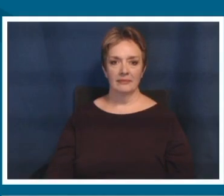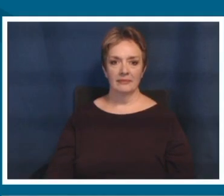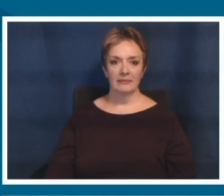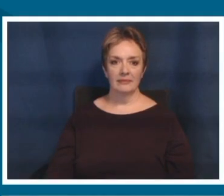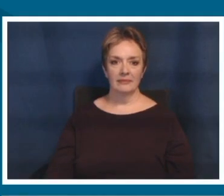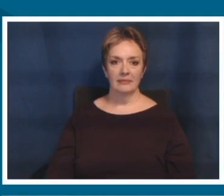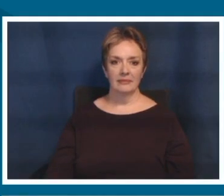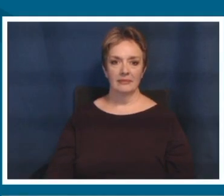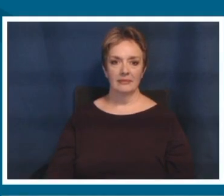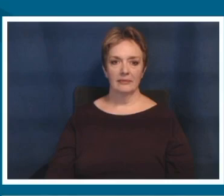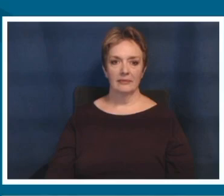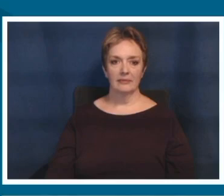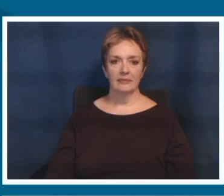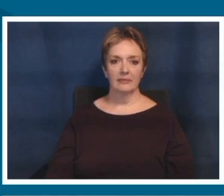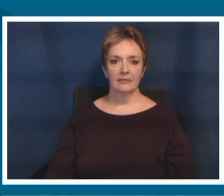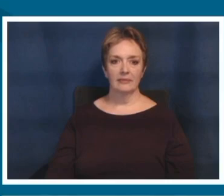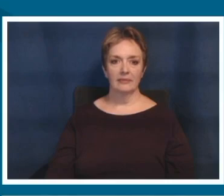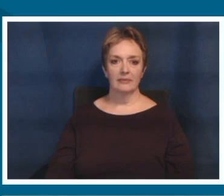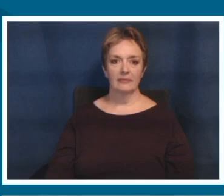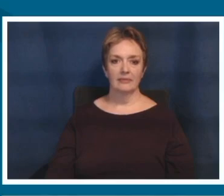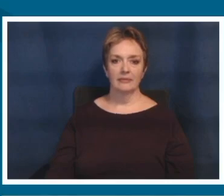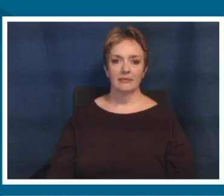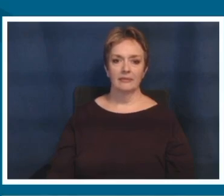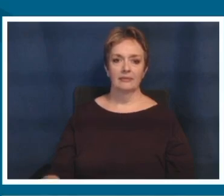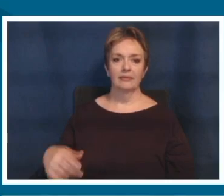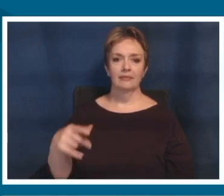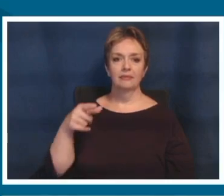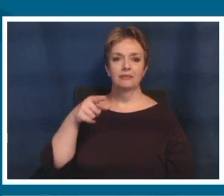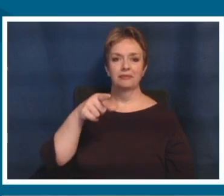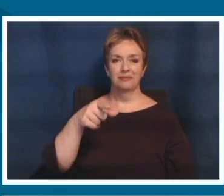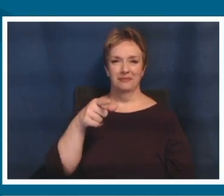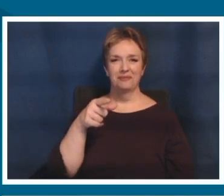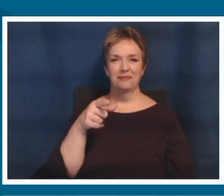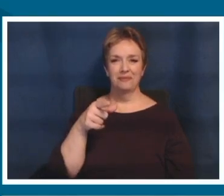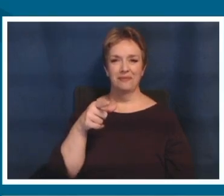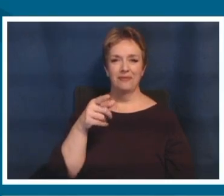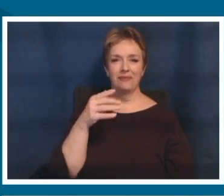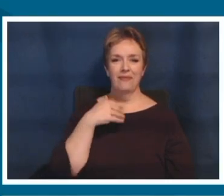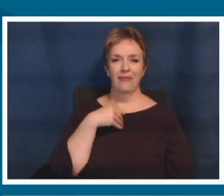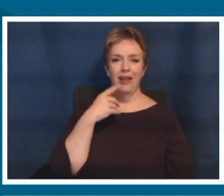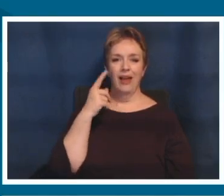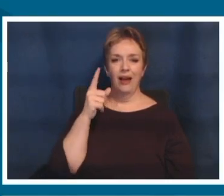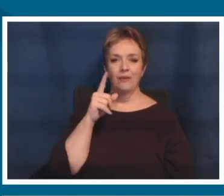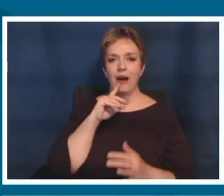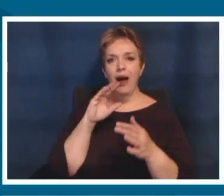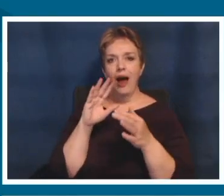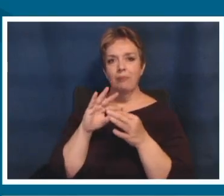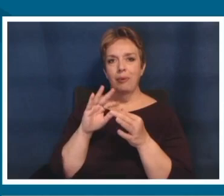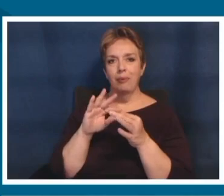all right so i actually have a piece of audio here